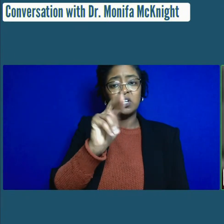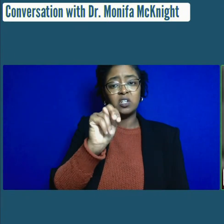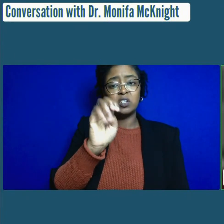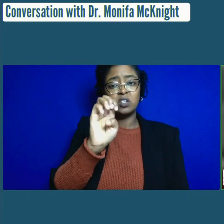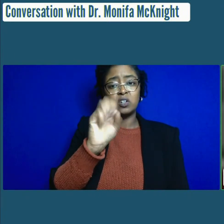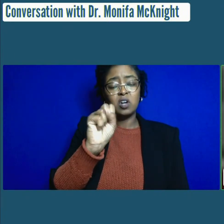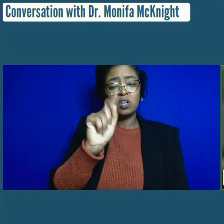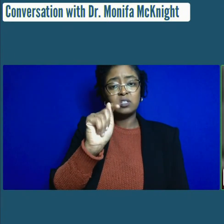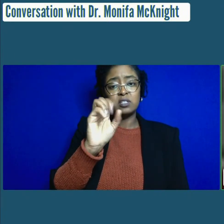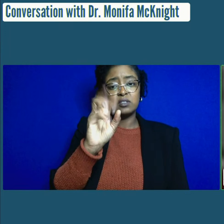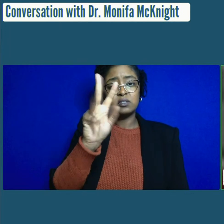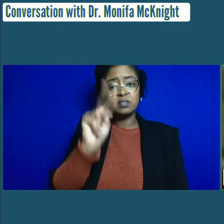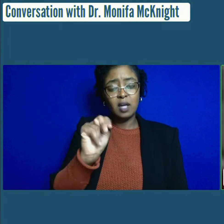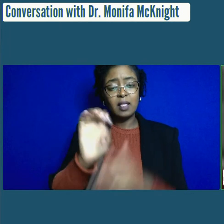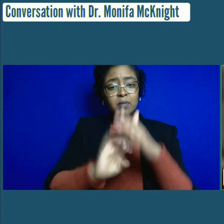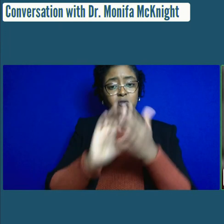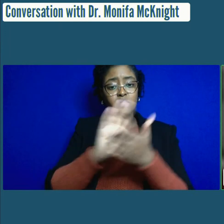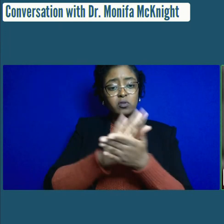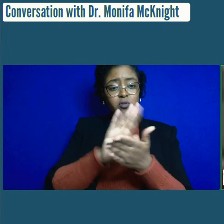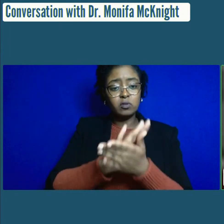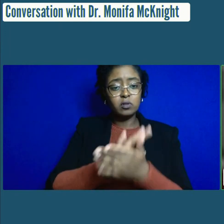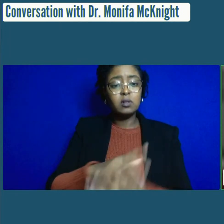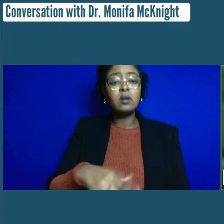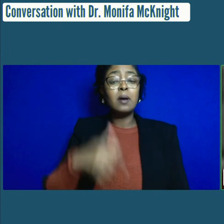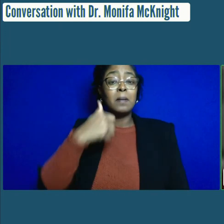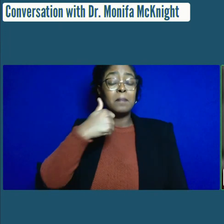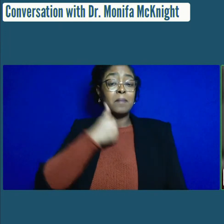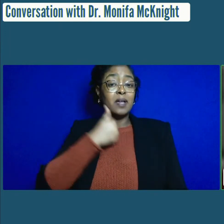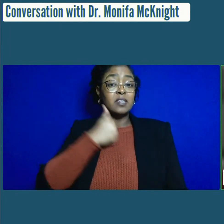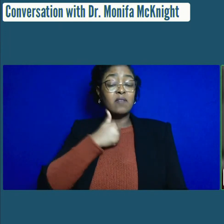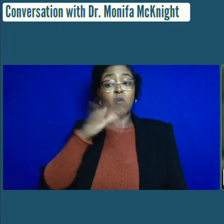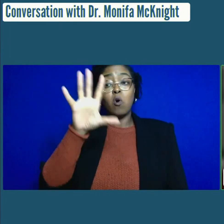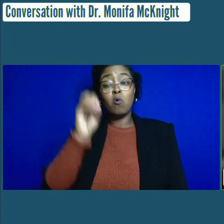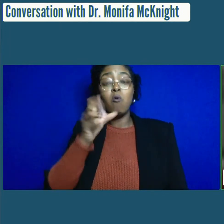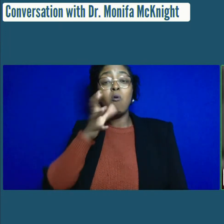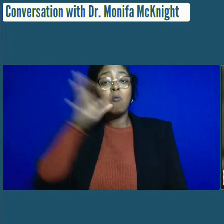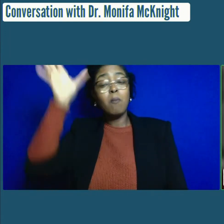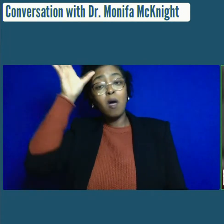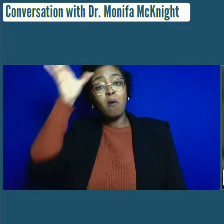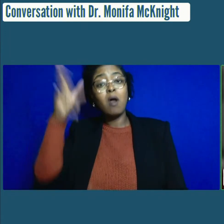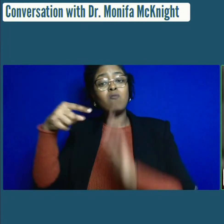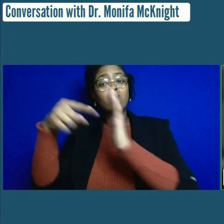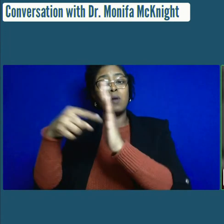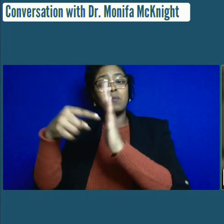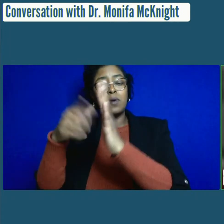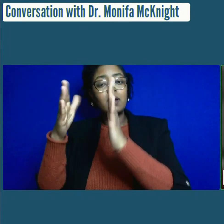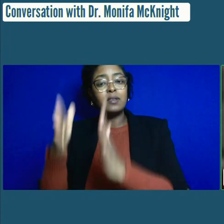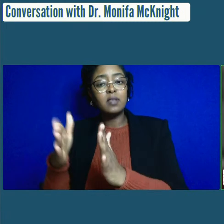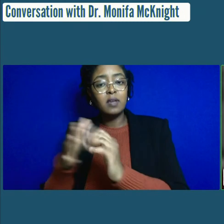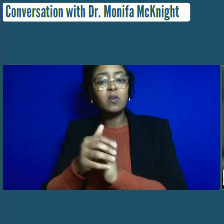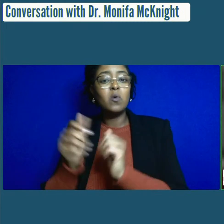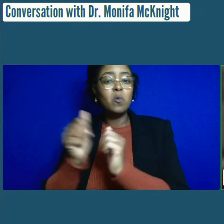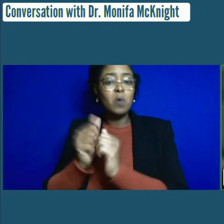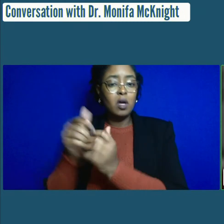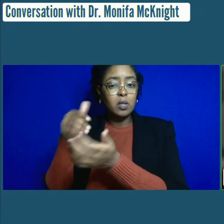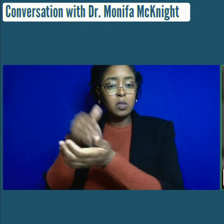continue to impact Darnestown Elementary School. My name is Martina Fangman. And I'm the